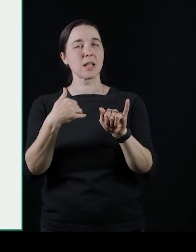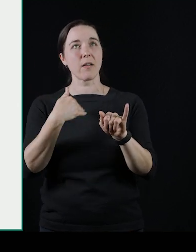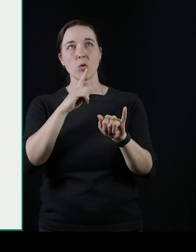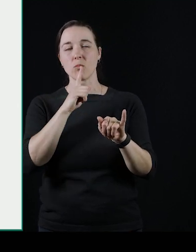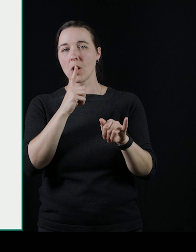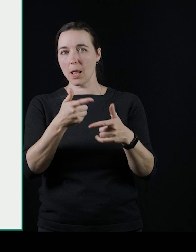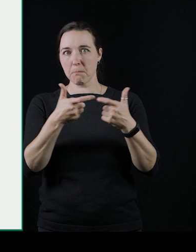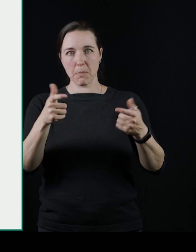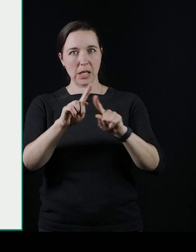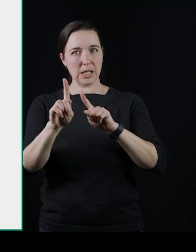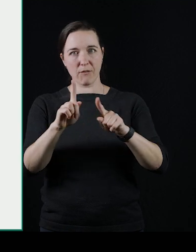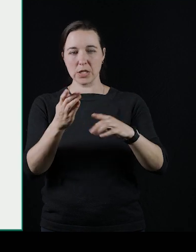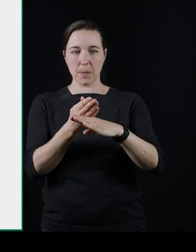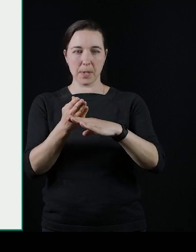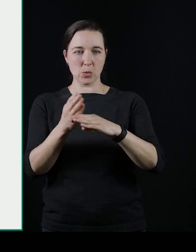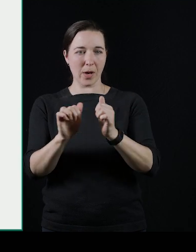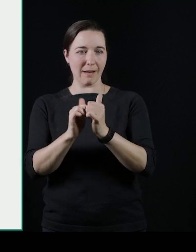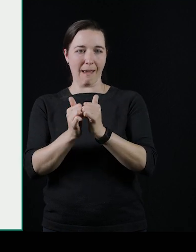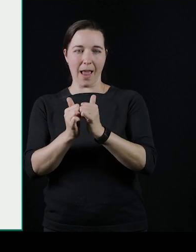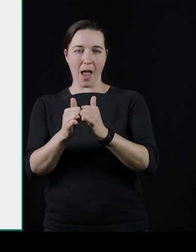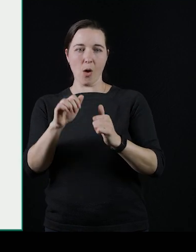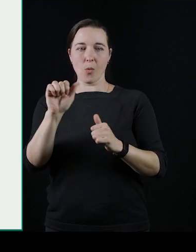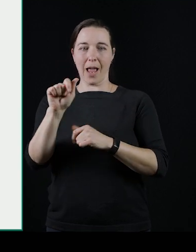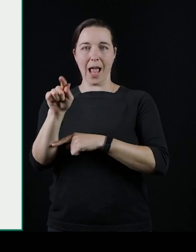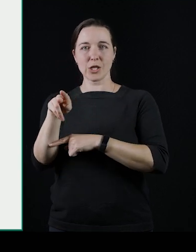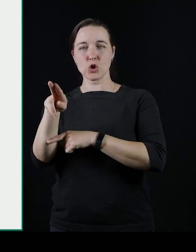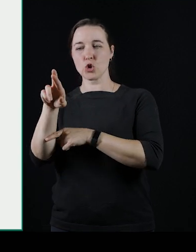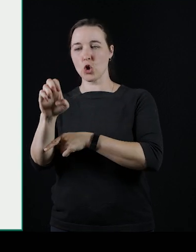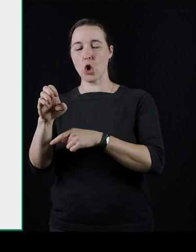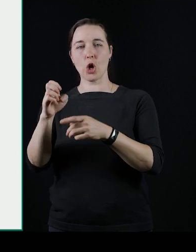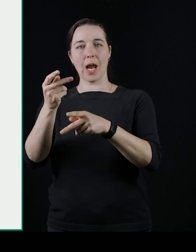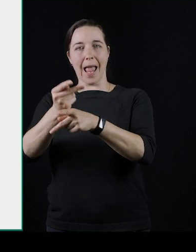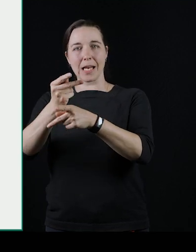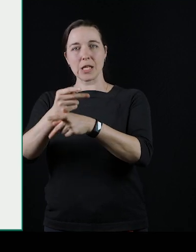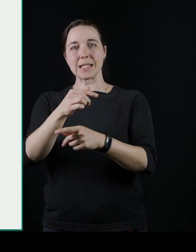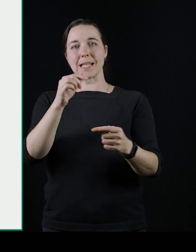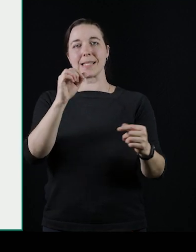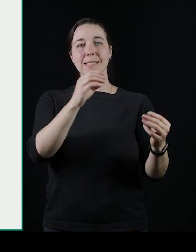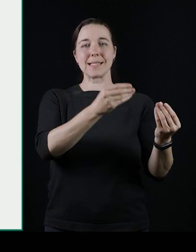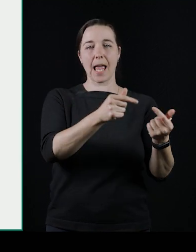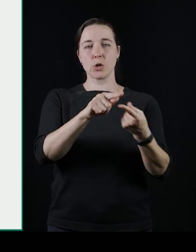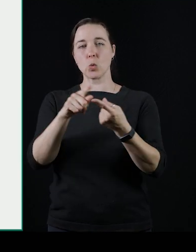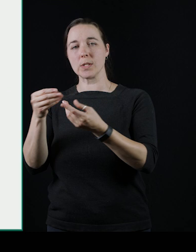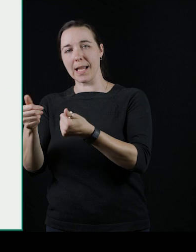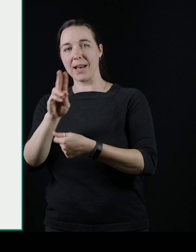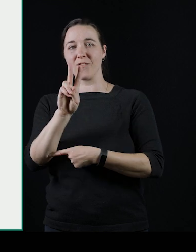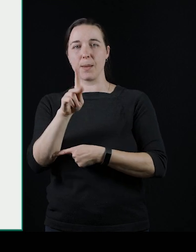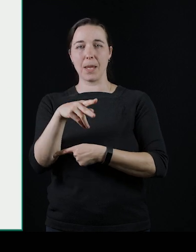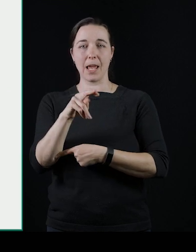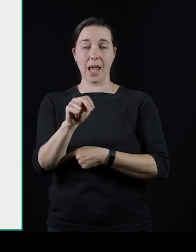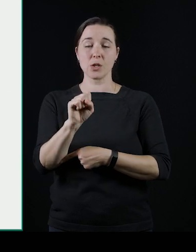between how AWS and Azure handled site-to-site VPN. So load testing prior to our final production